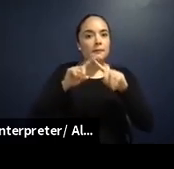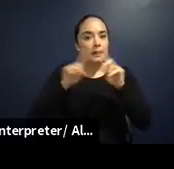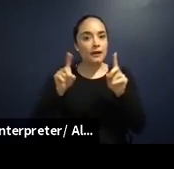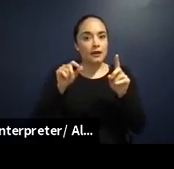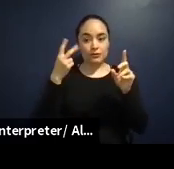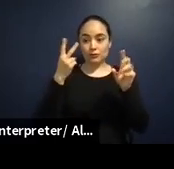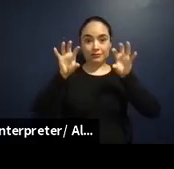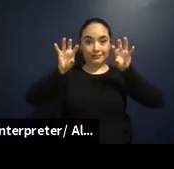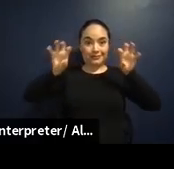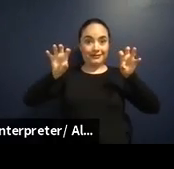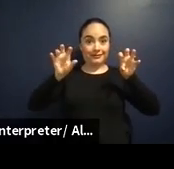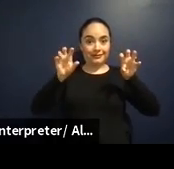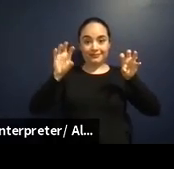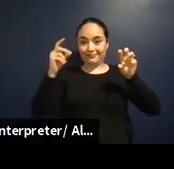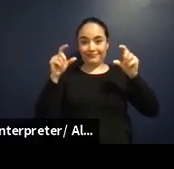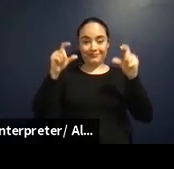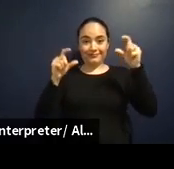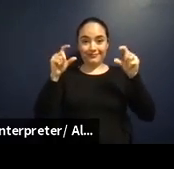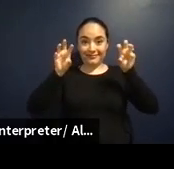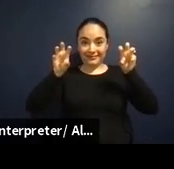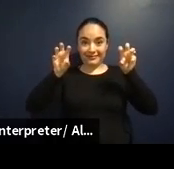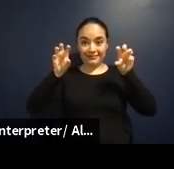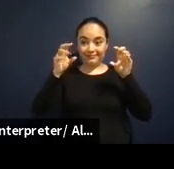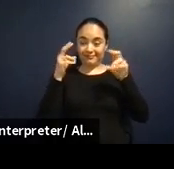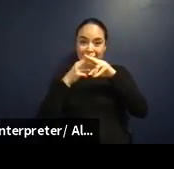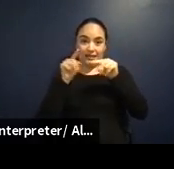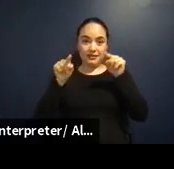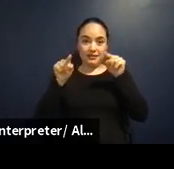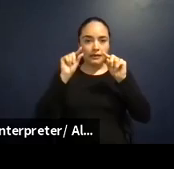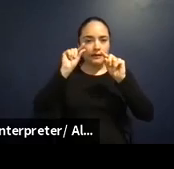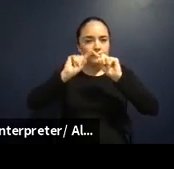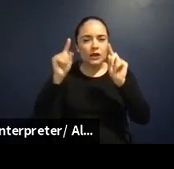for everybody, that one, and it has different bits in it, so it has some black, and it has some white,